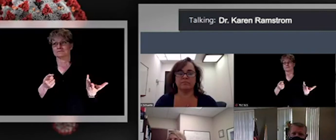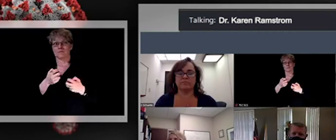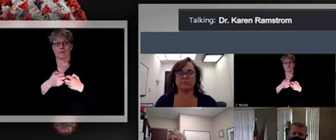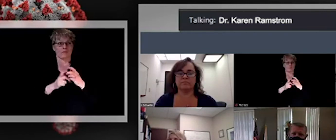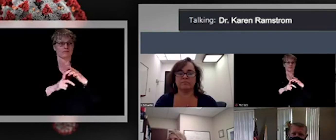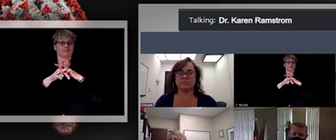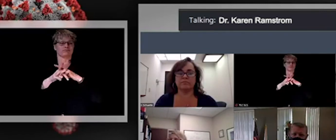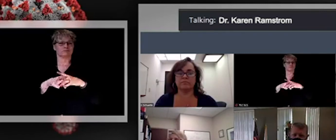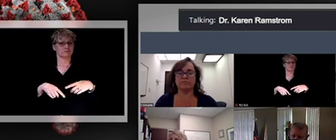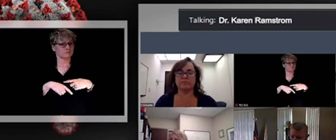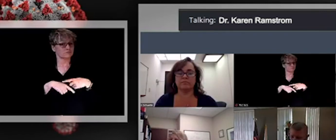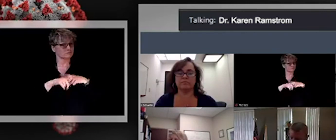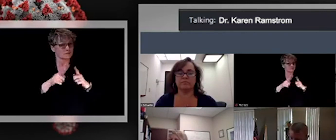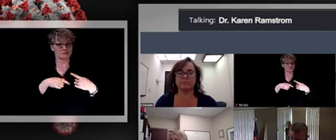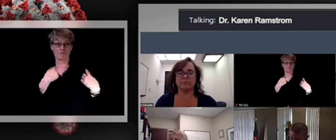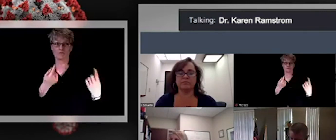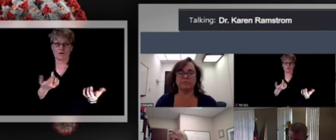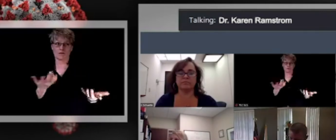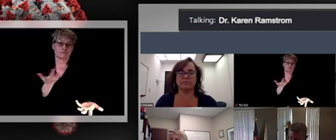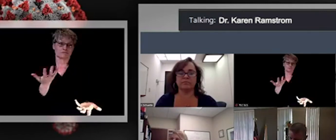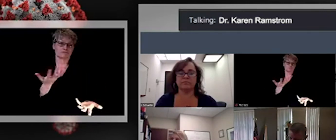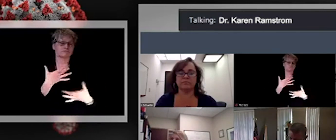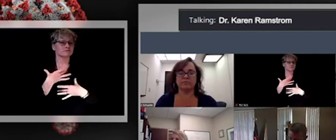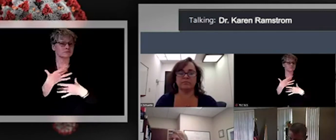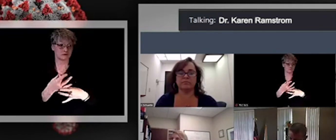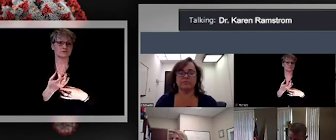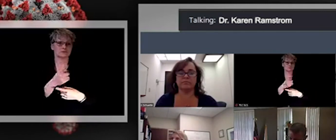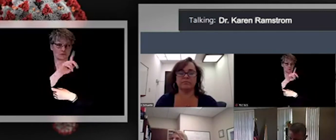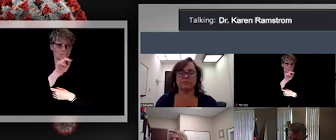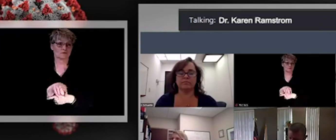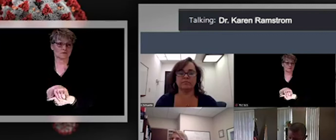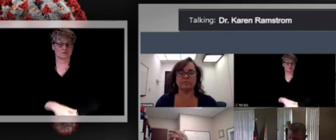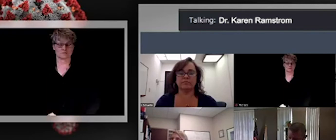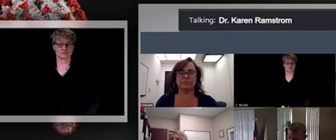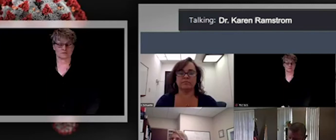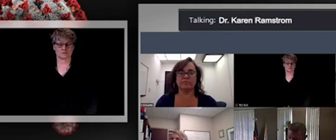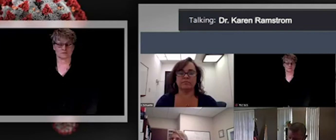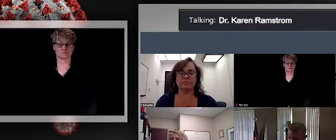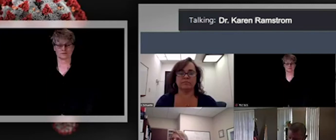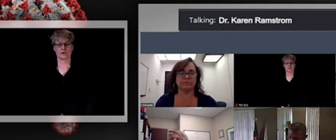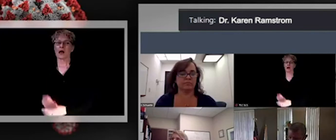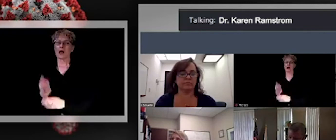think that the one thing I can share is that early on in the in the pandemic we did a lot